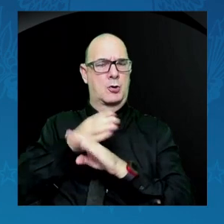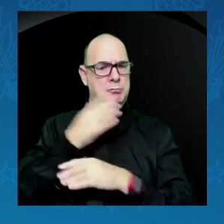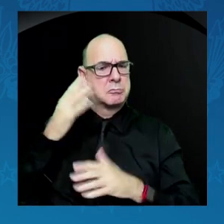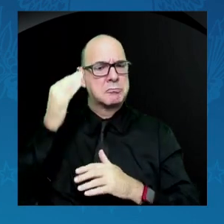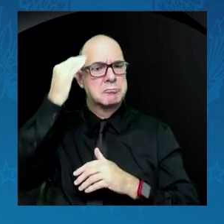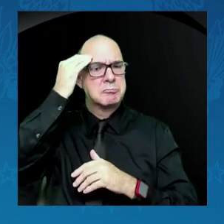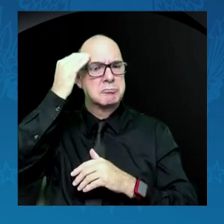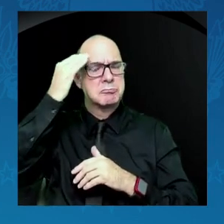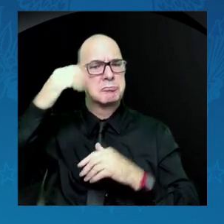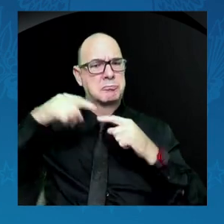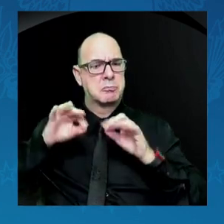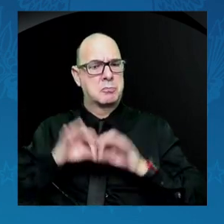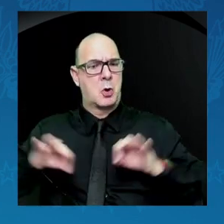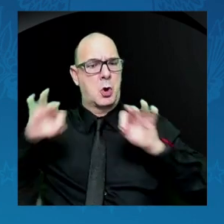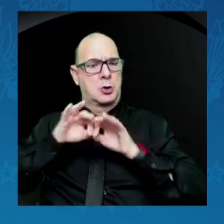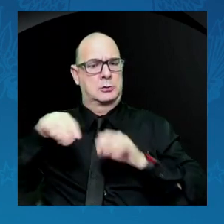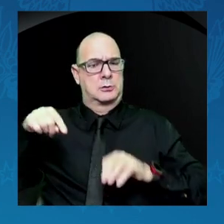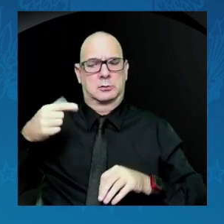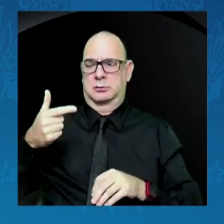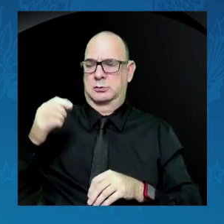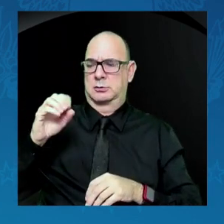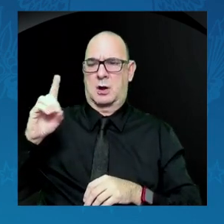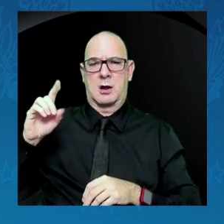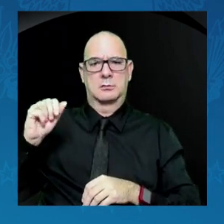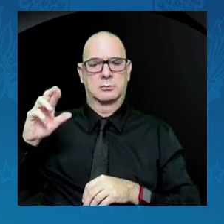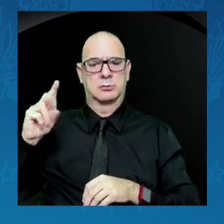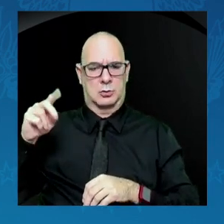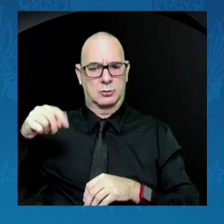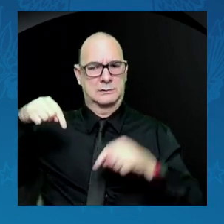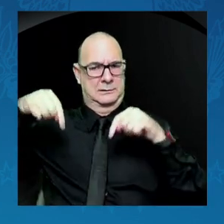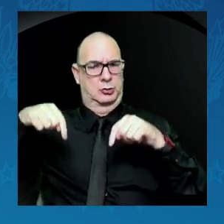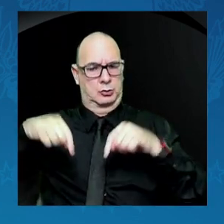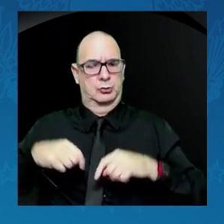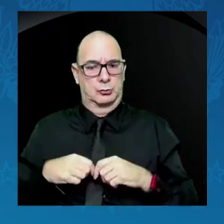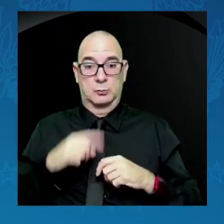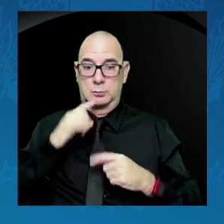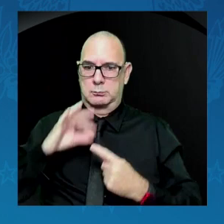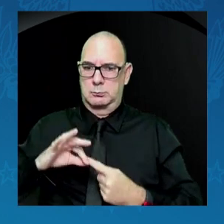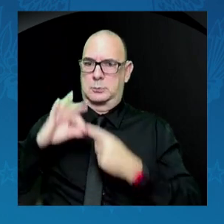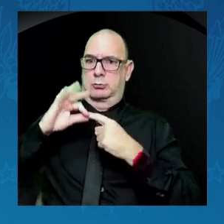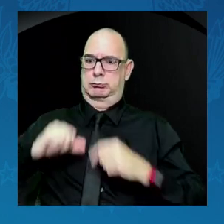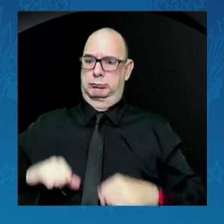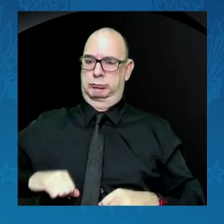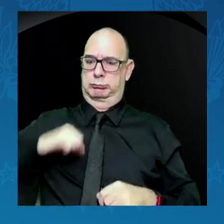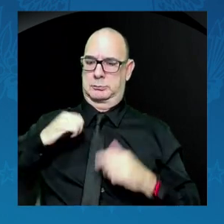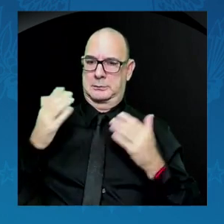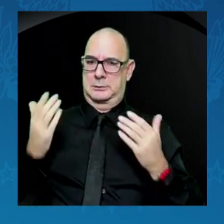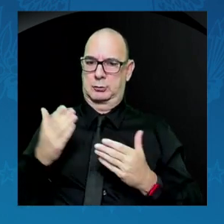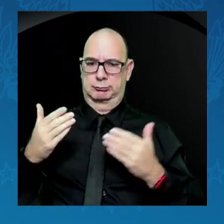And I'm especially proud to be here welcoming the another friend